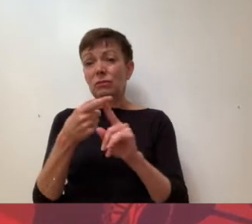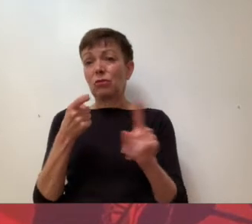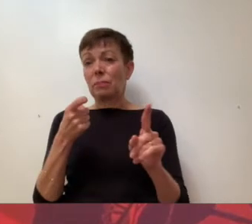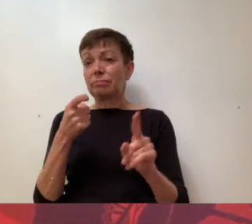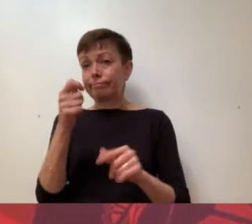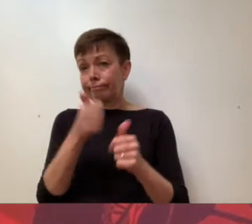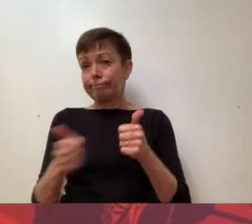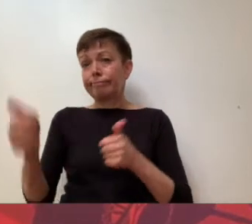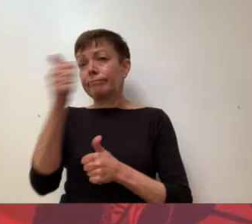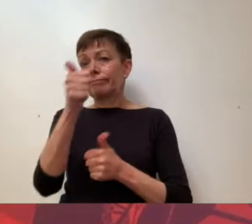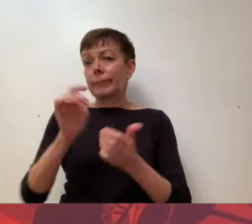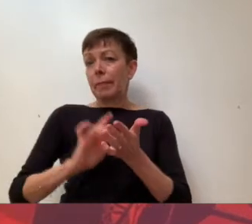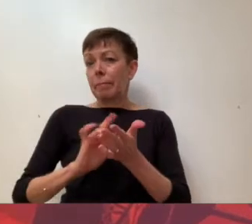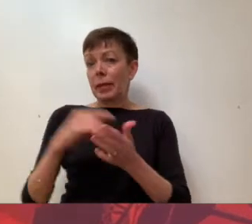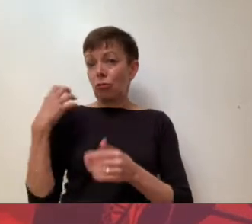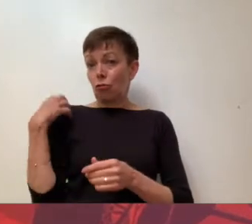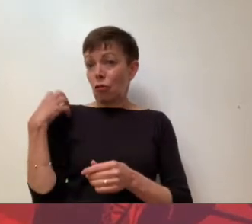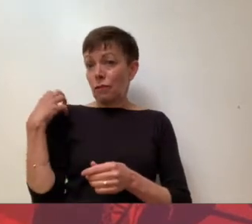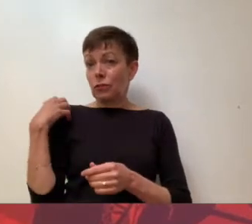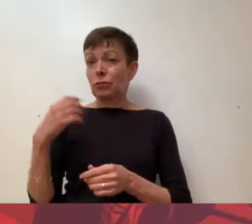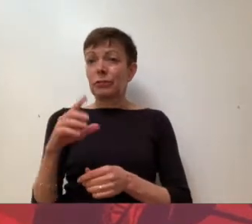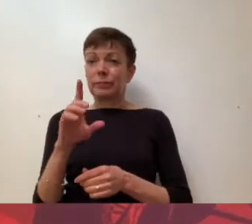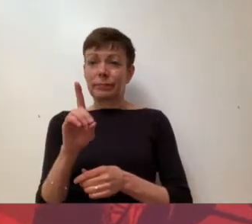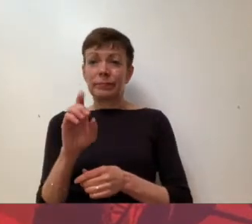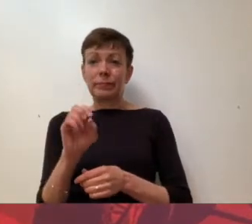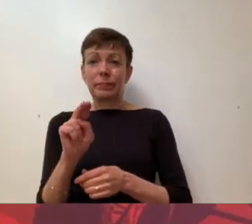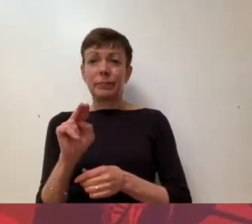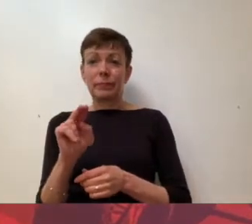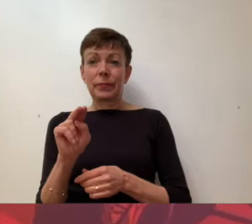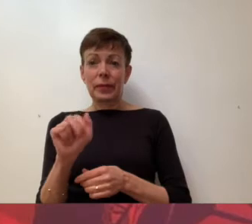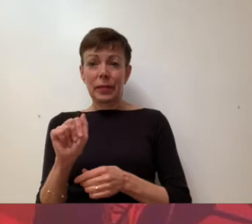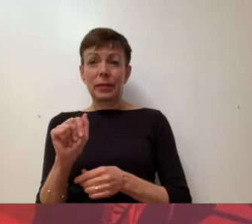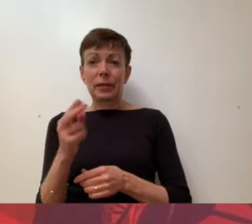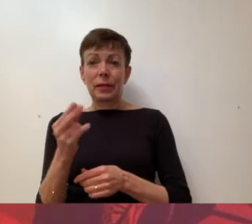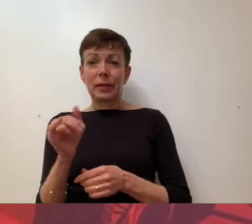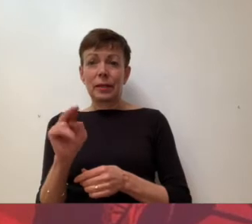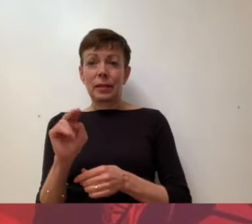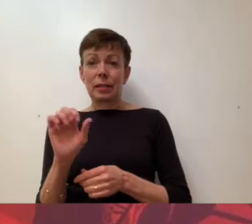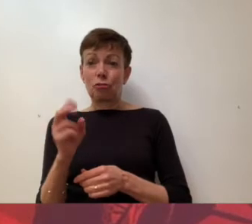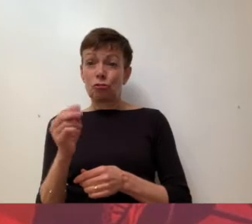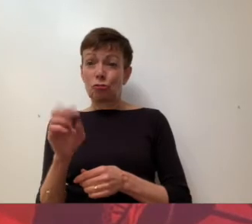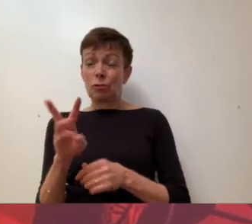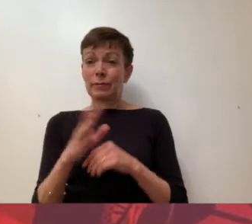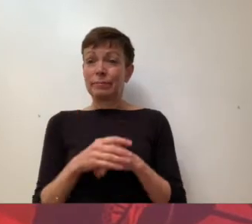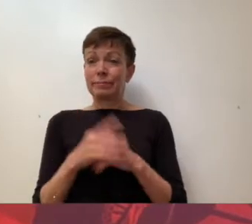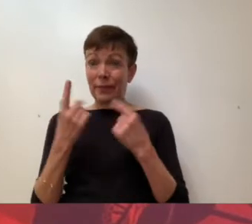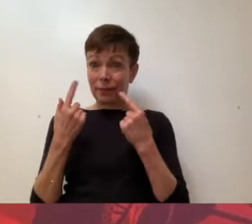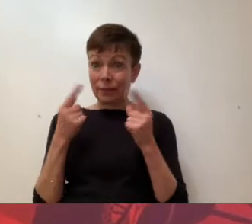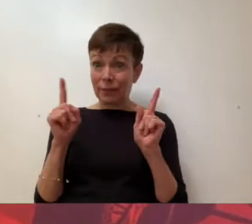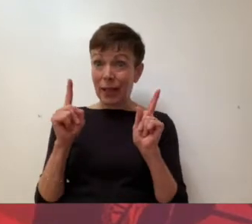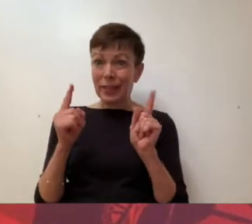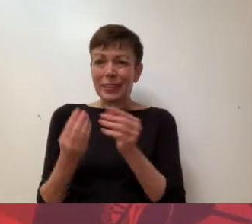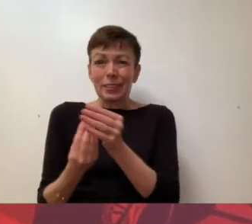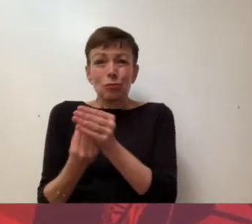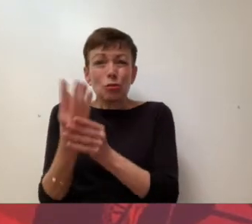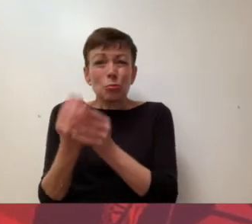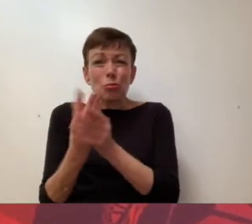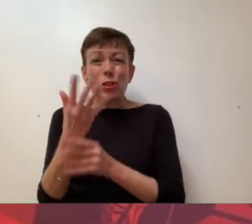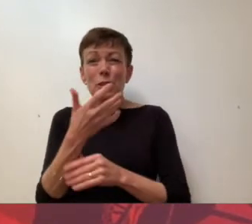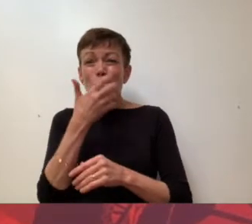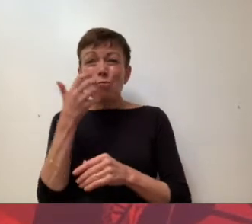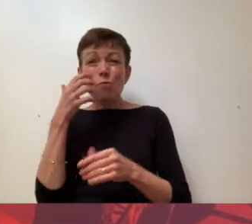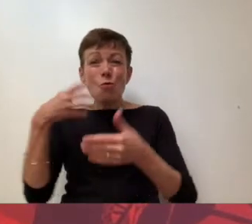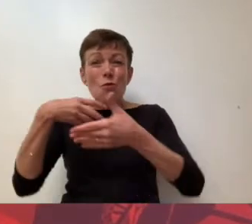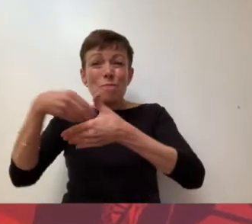and recommendations from Alberta's Chief Medical Officer of Health.